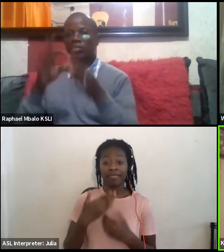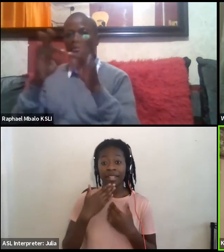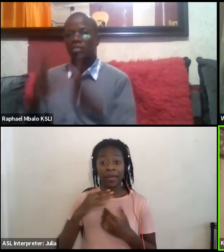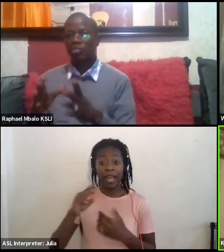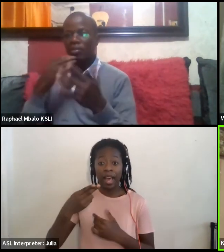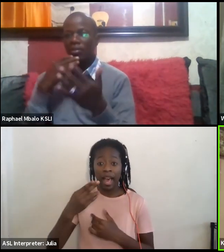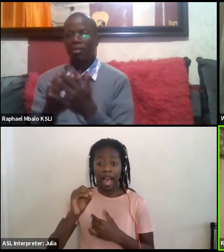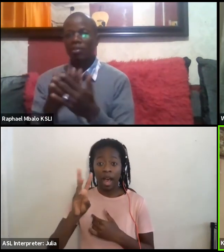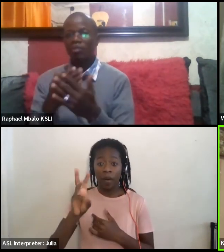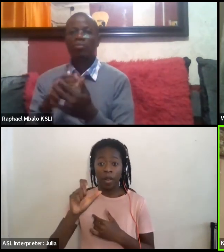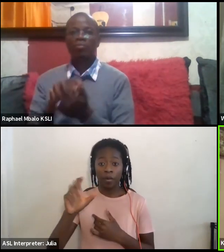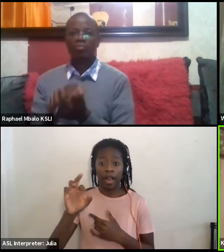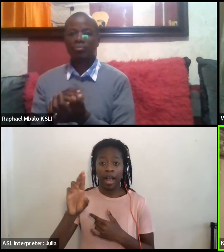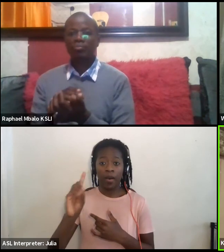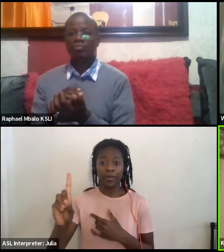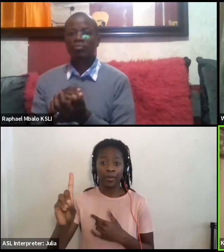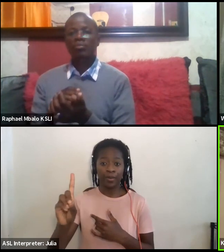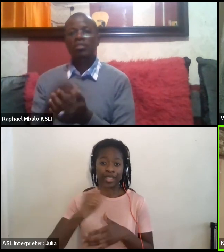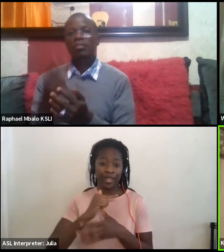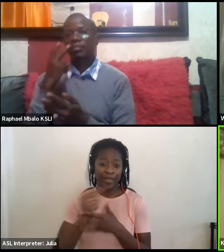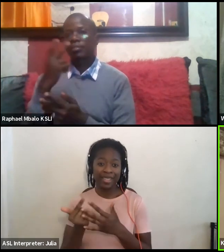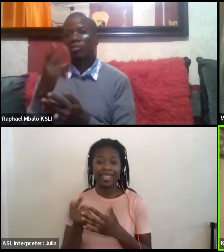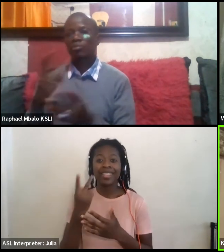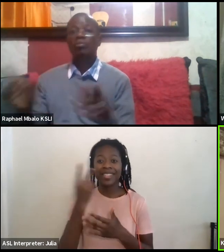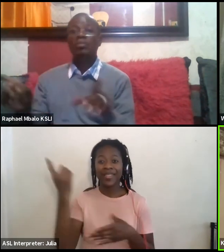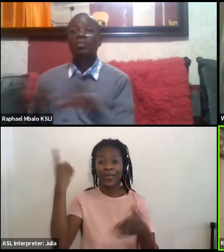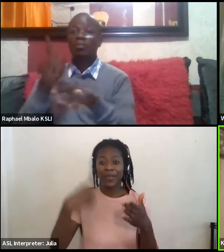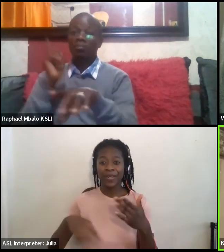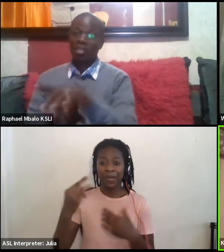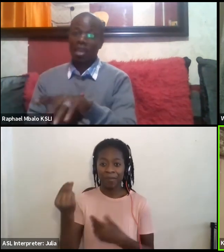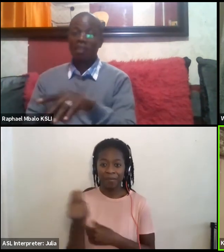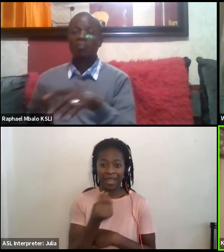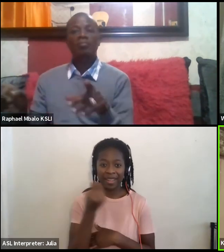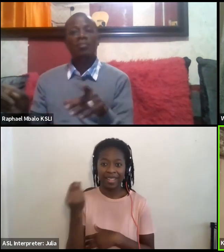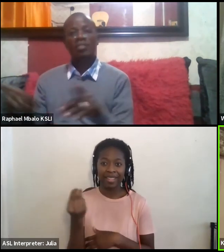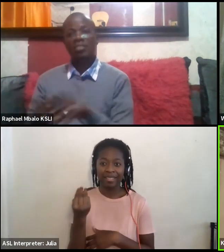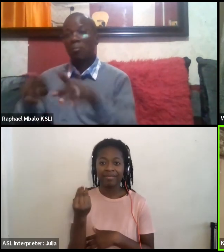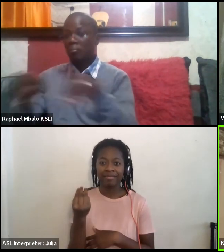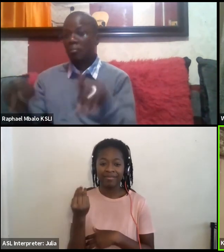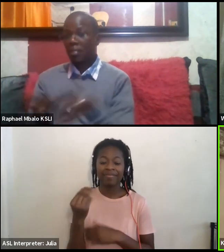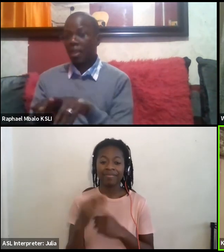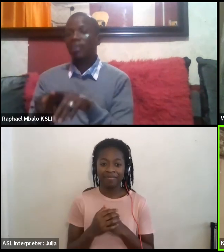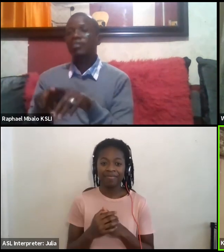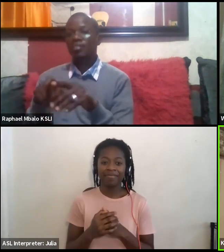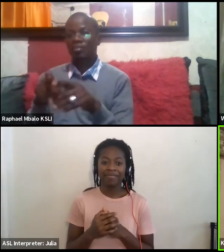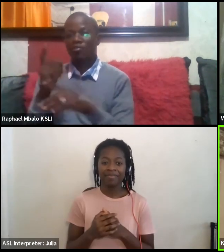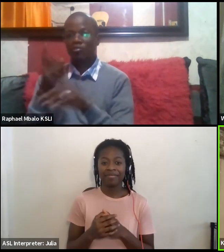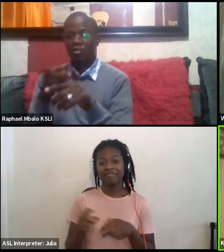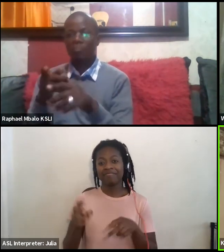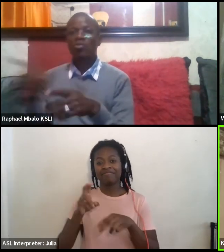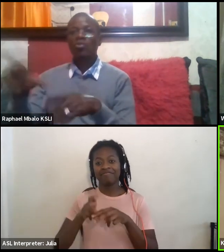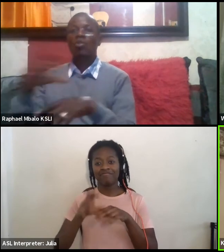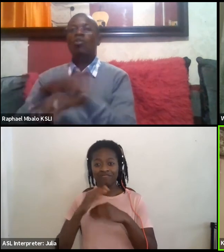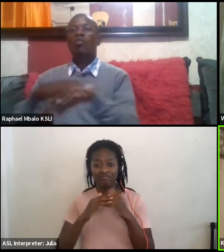And we will see you same time, same place at the comfort of your cushion, couches next week